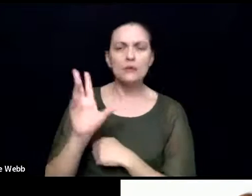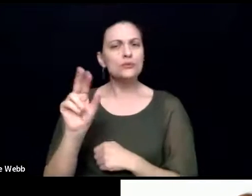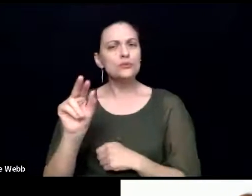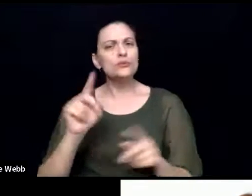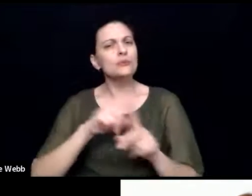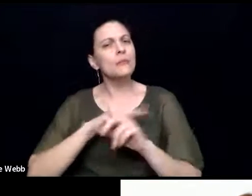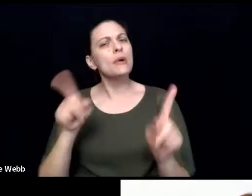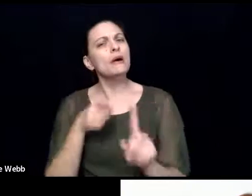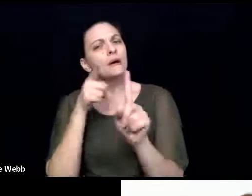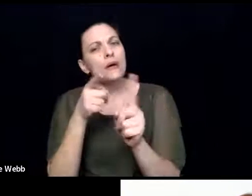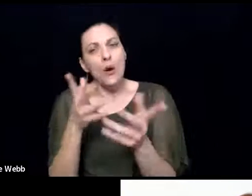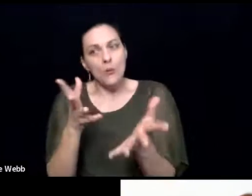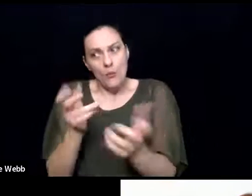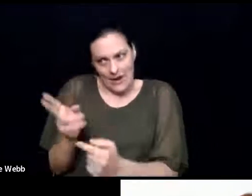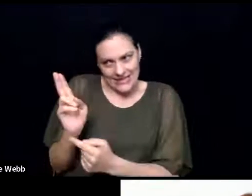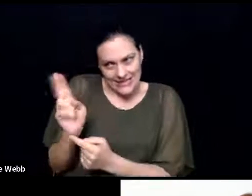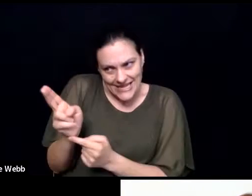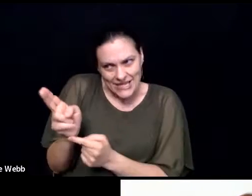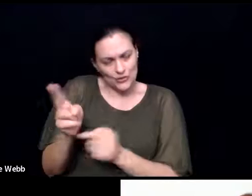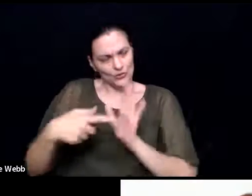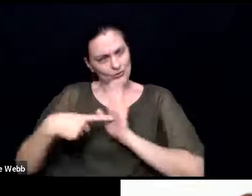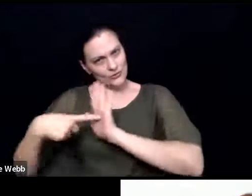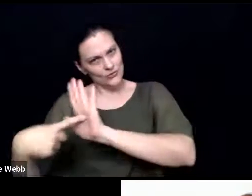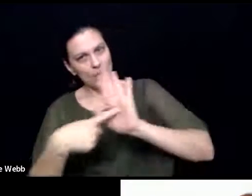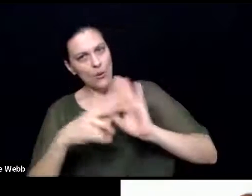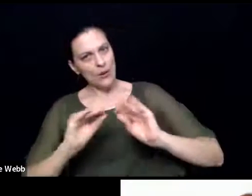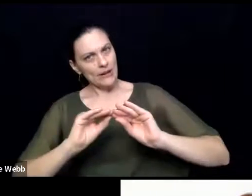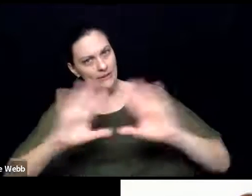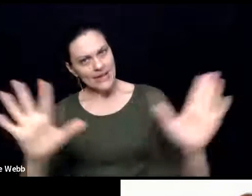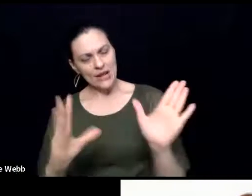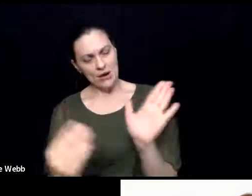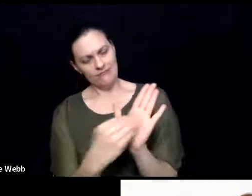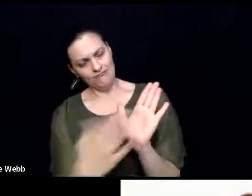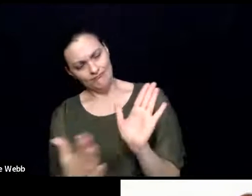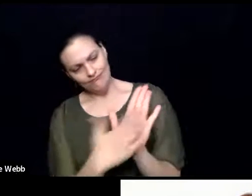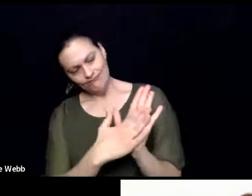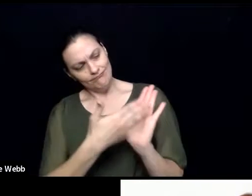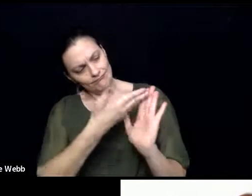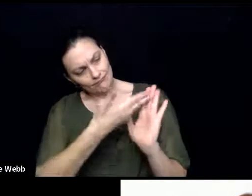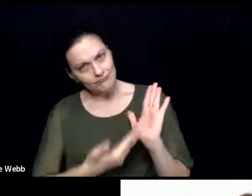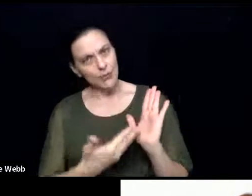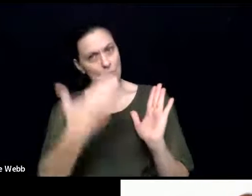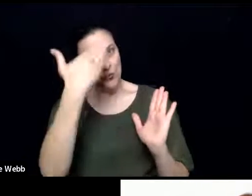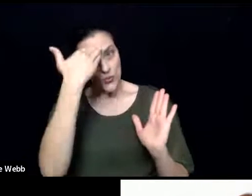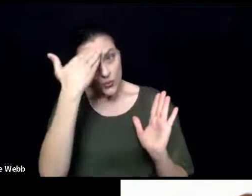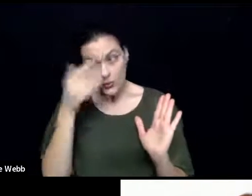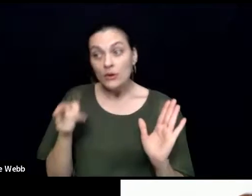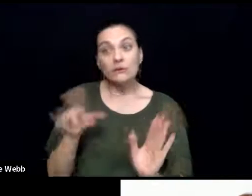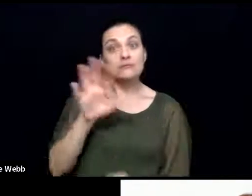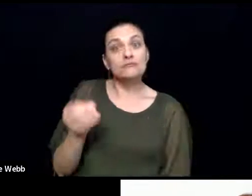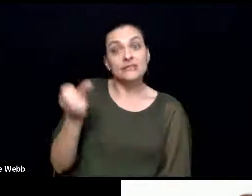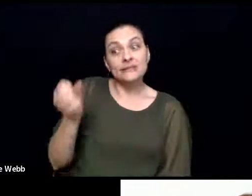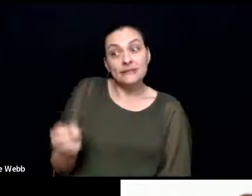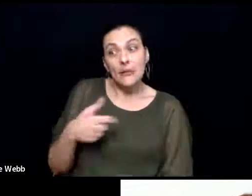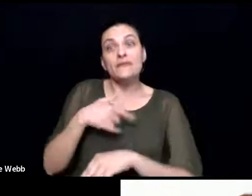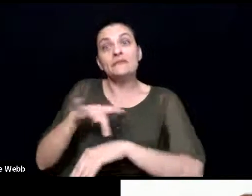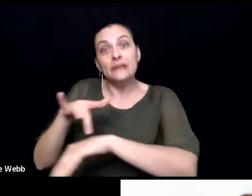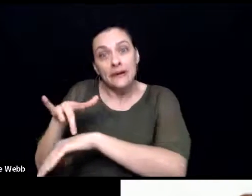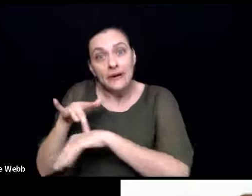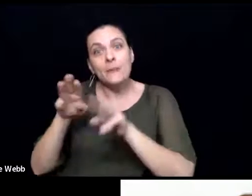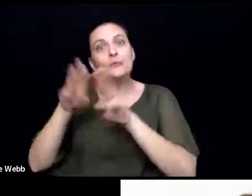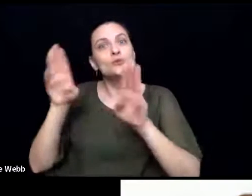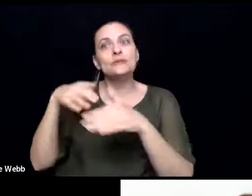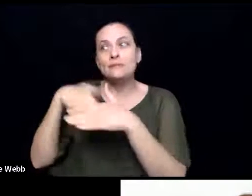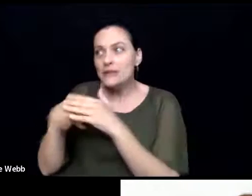I visited South Africa and I have been to the museums and it was really impactful. I do a lot